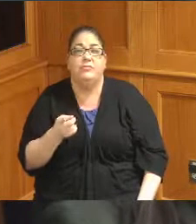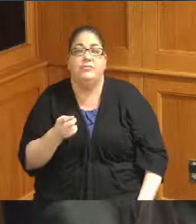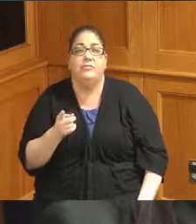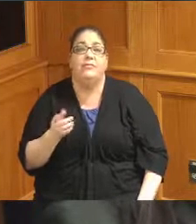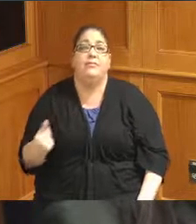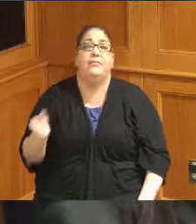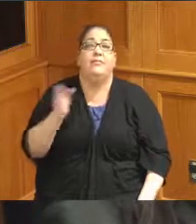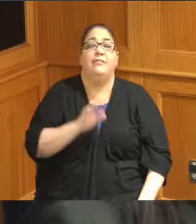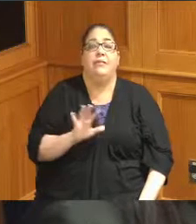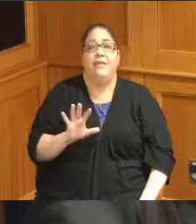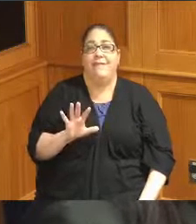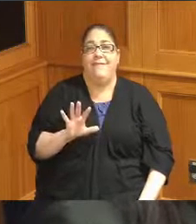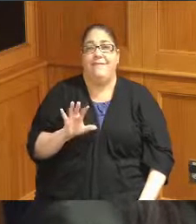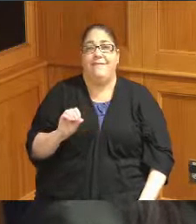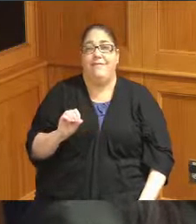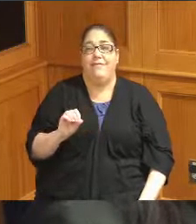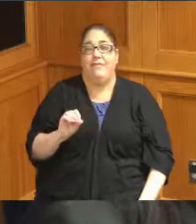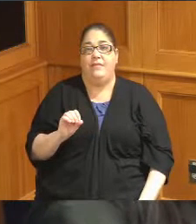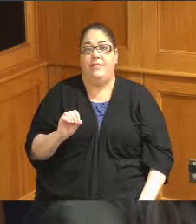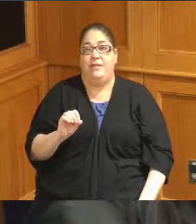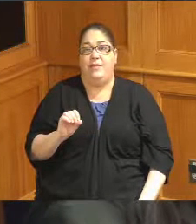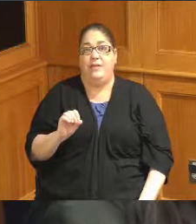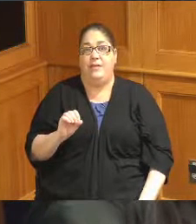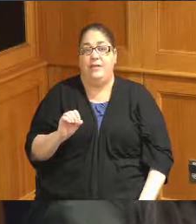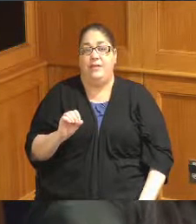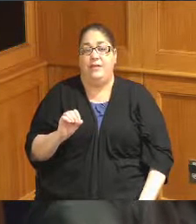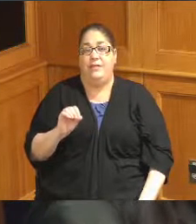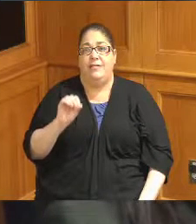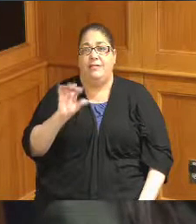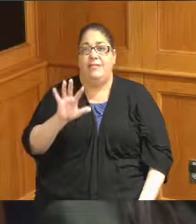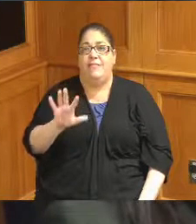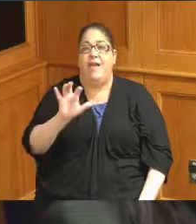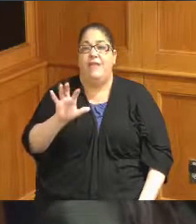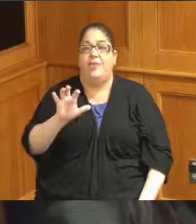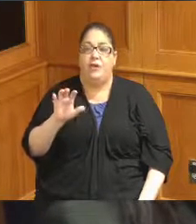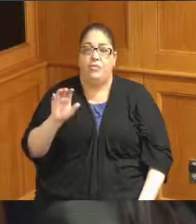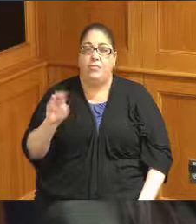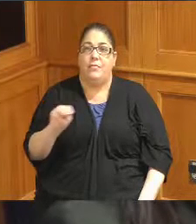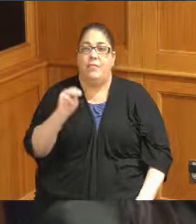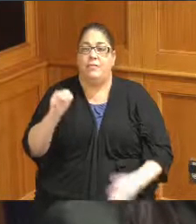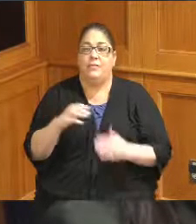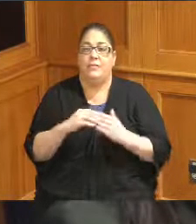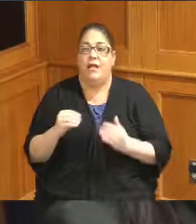is 50 of bare bones is 500 million dollars a half a billion dollars for Bare Bones